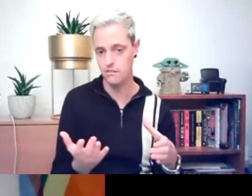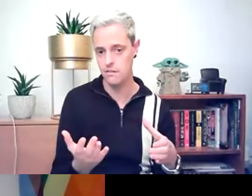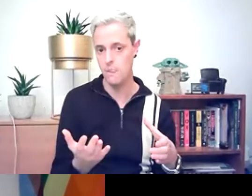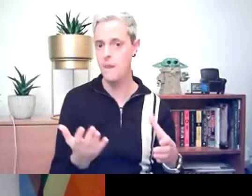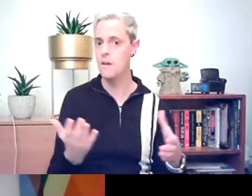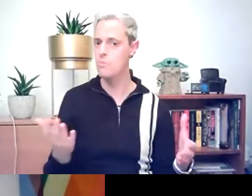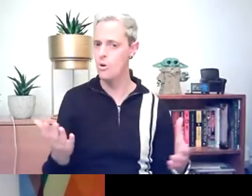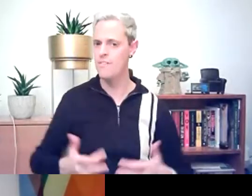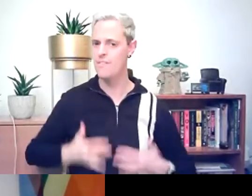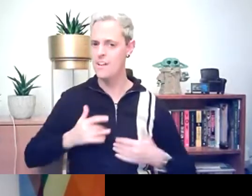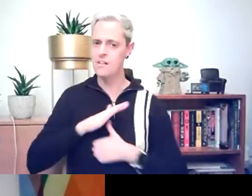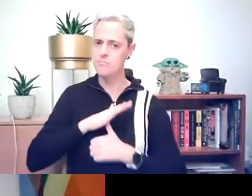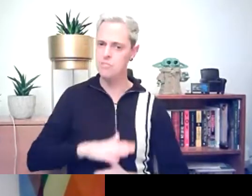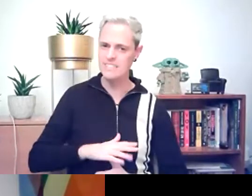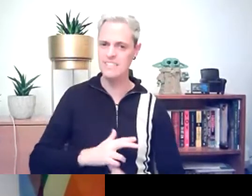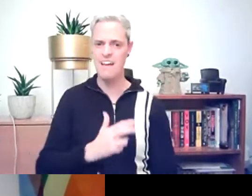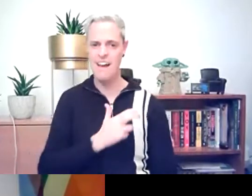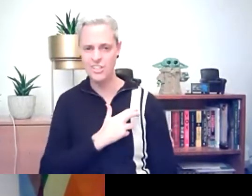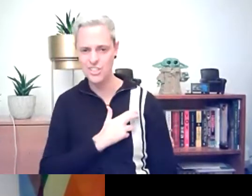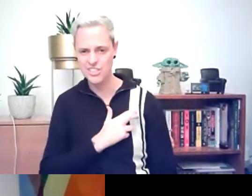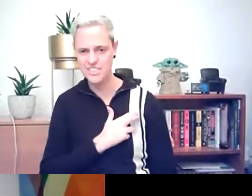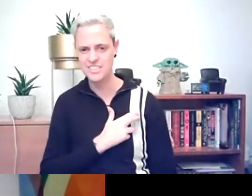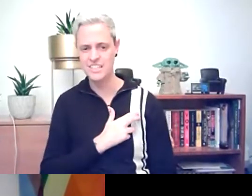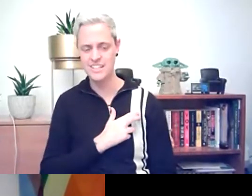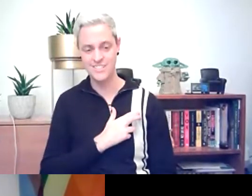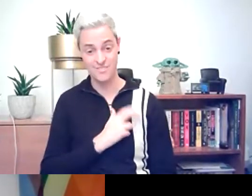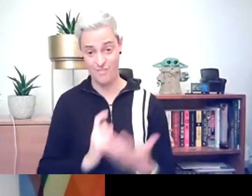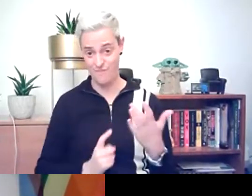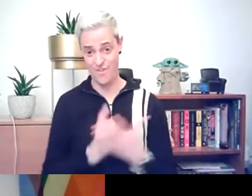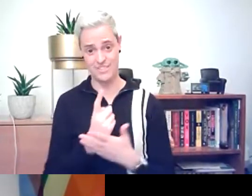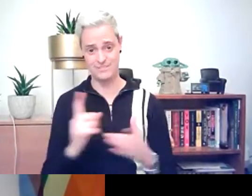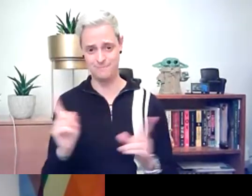feel depressed or anxious, the first line would be what's called improving access to